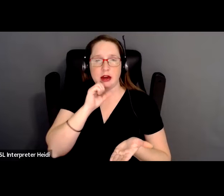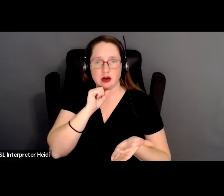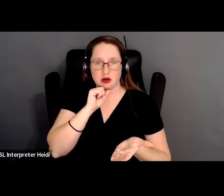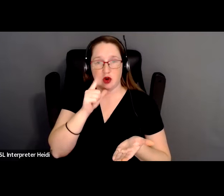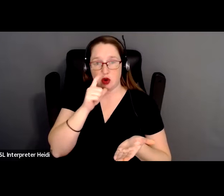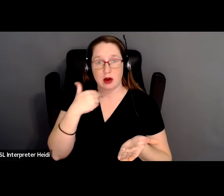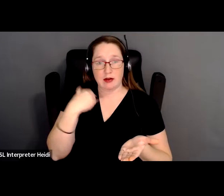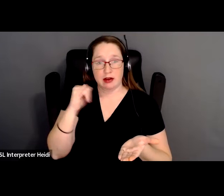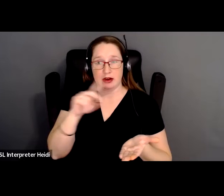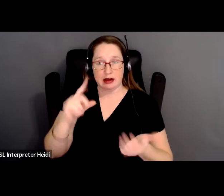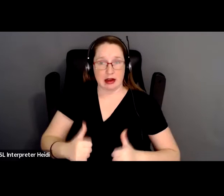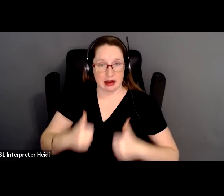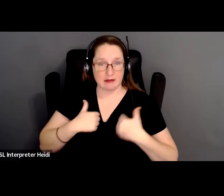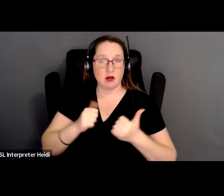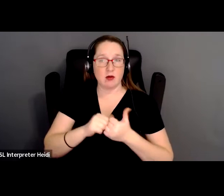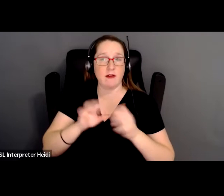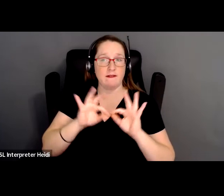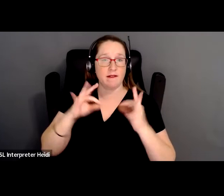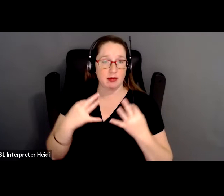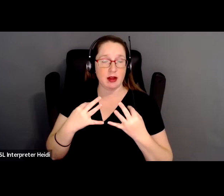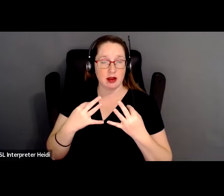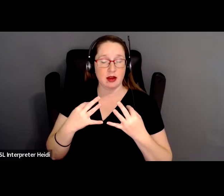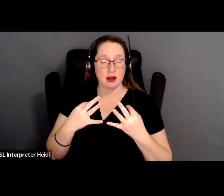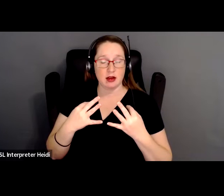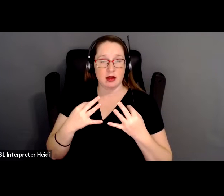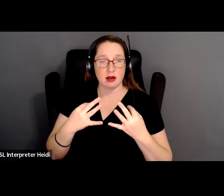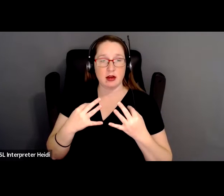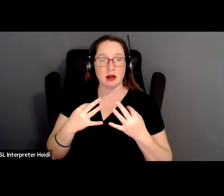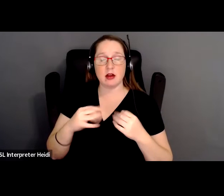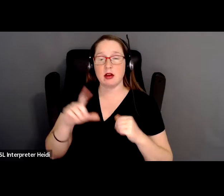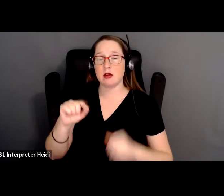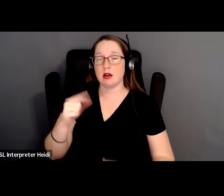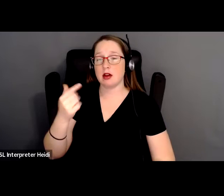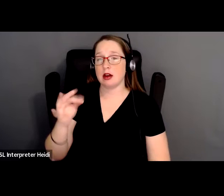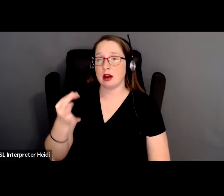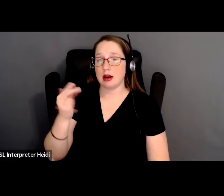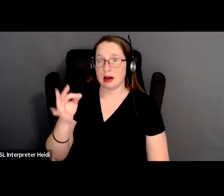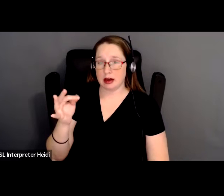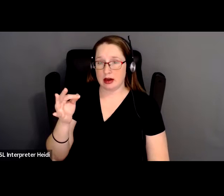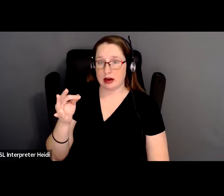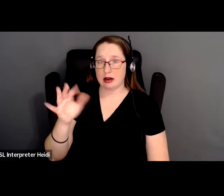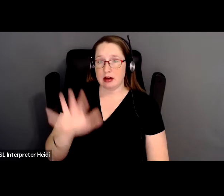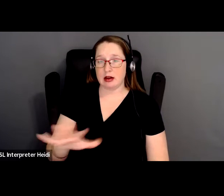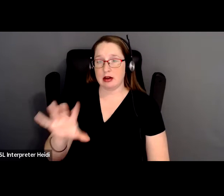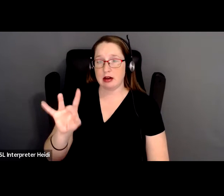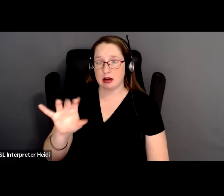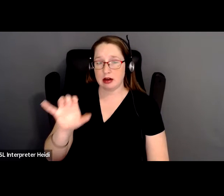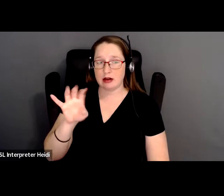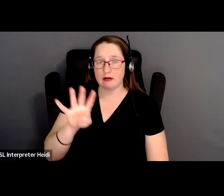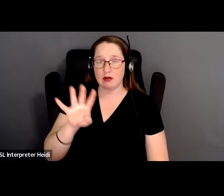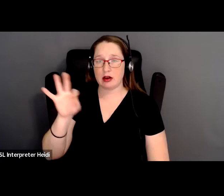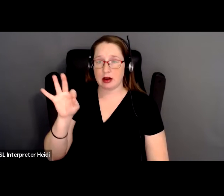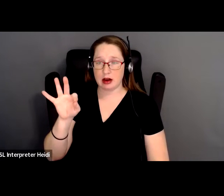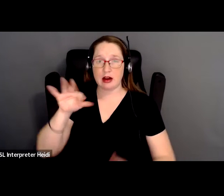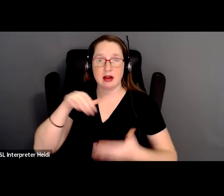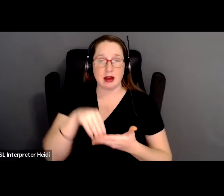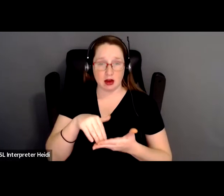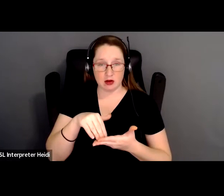have Idd are living with family members in 2019, there were about 849,000 Lcss.